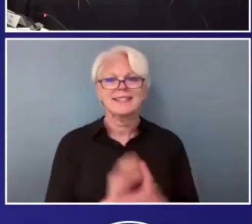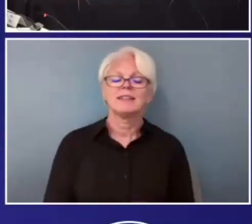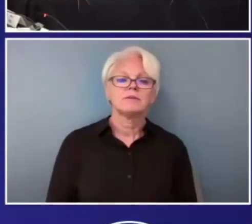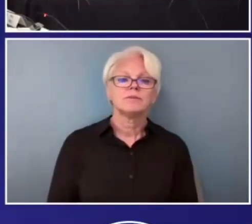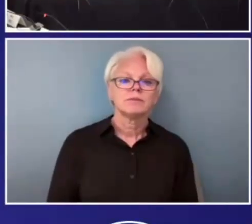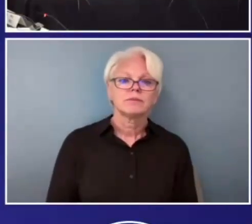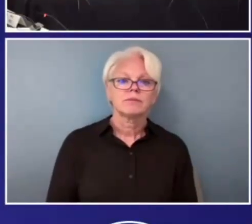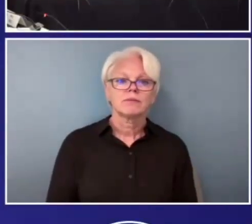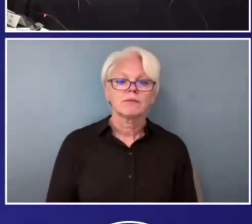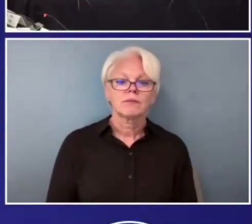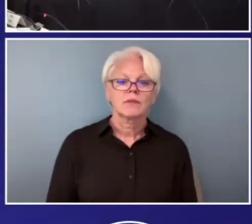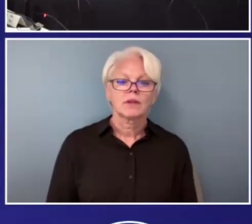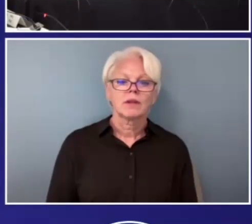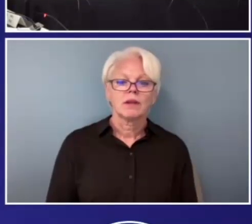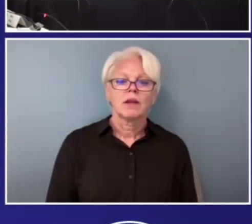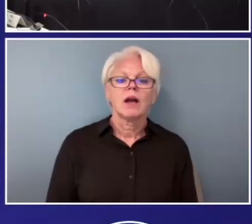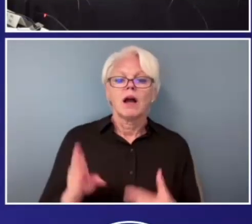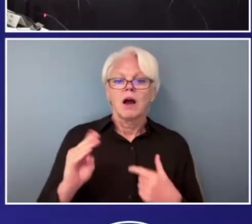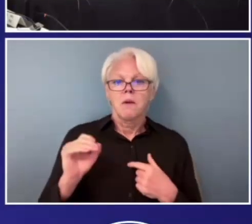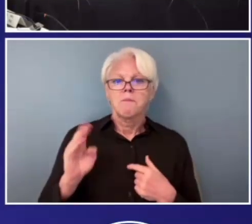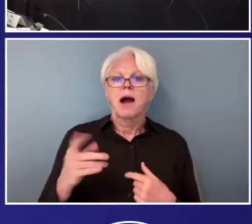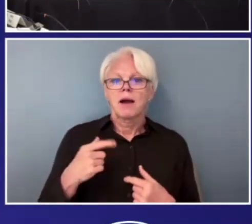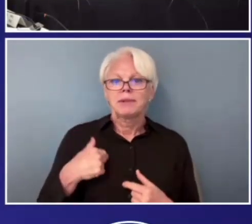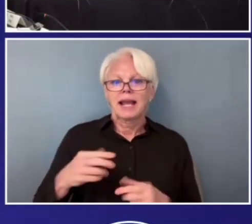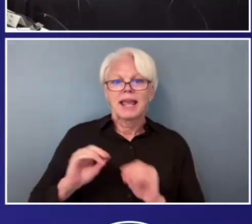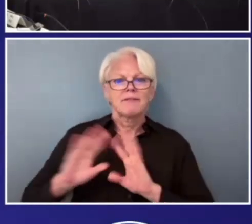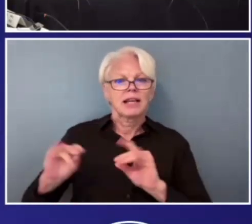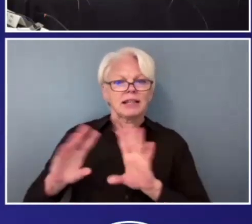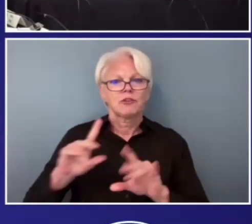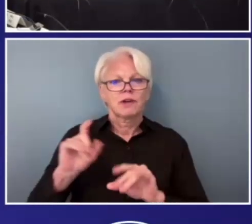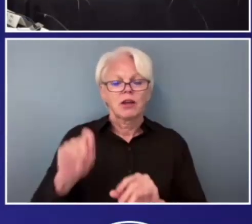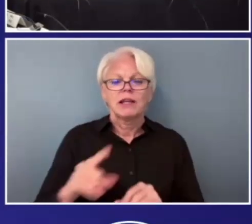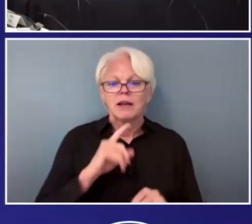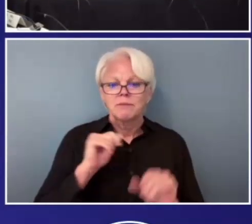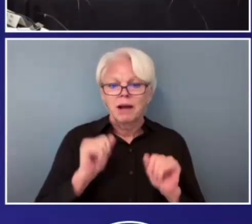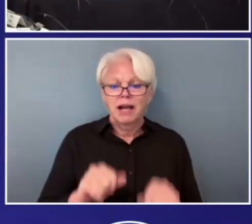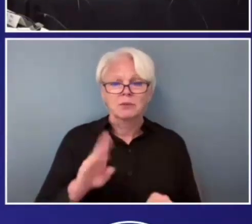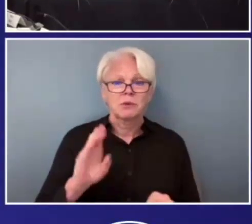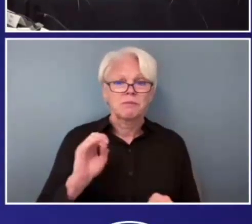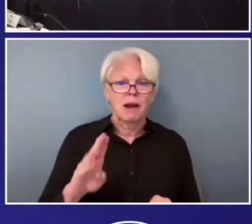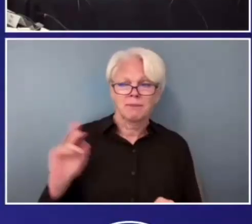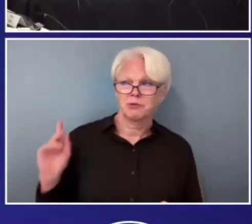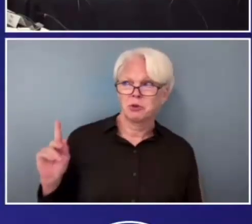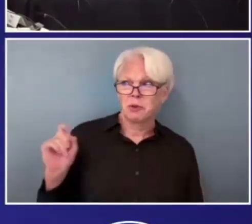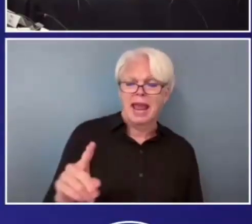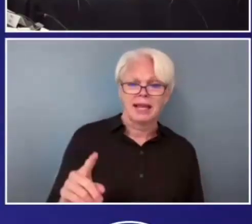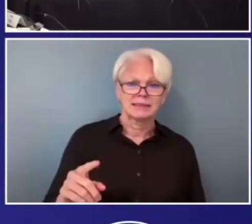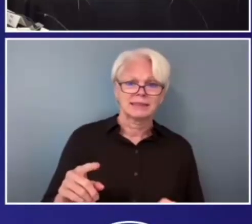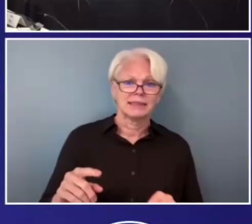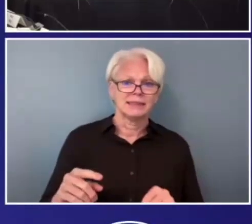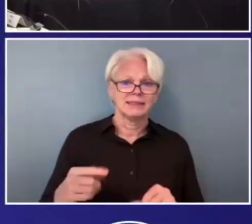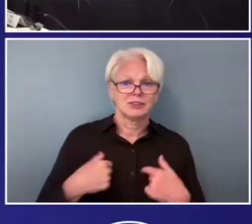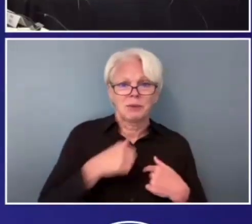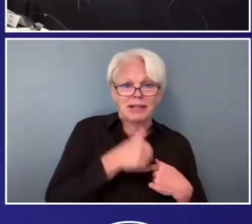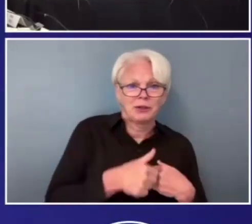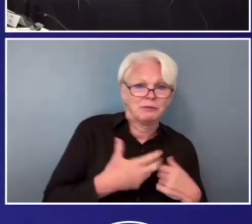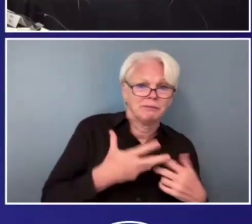Bob and I, we have a clarifying question. Would it be possible for Bob to ask the question just so I don't jumble up the